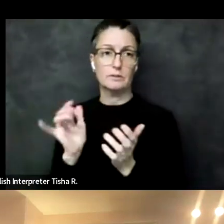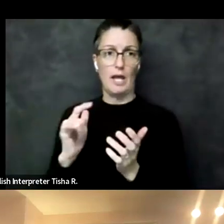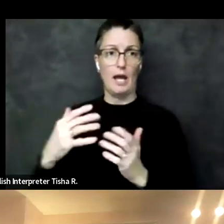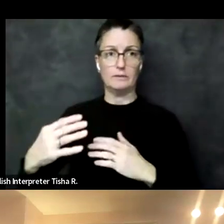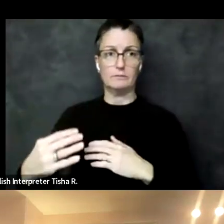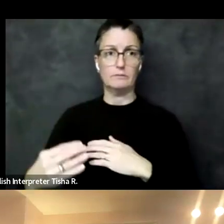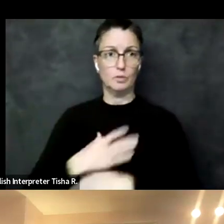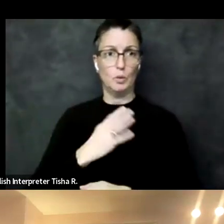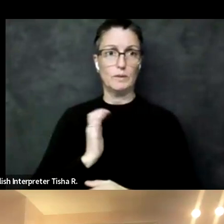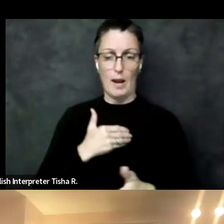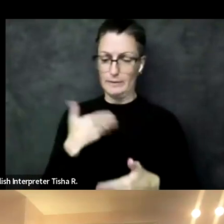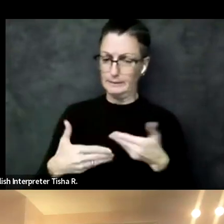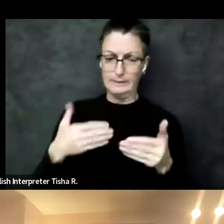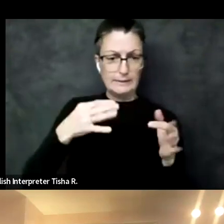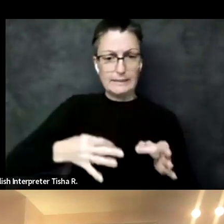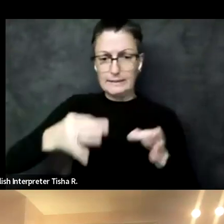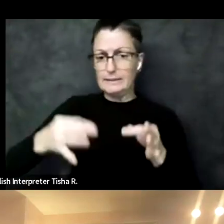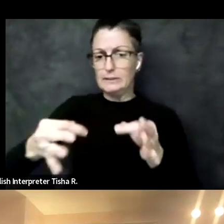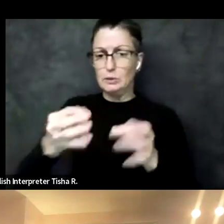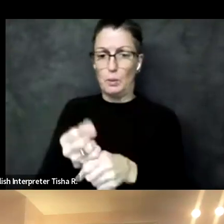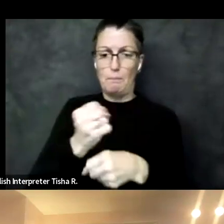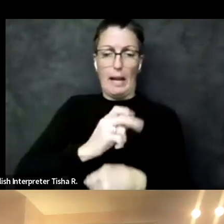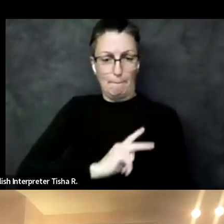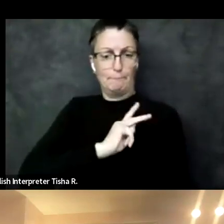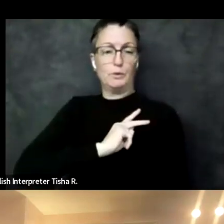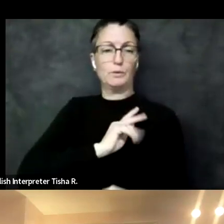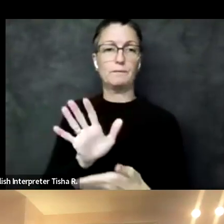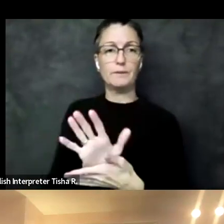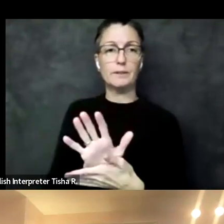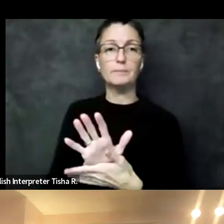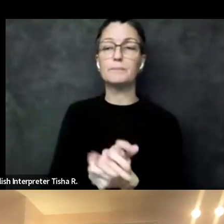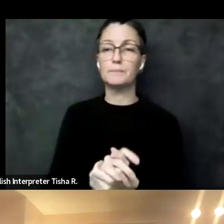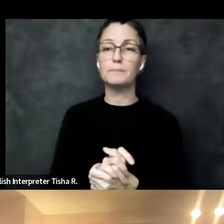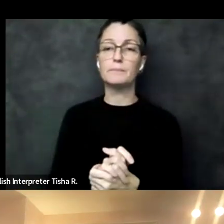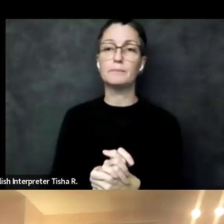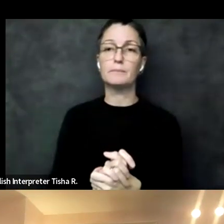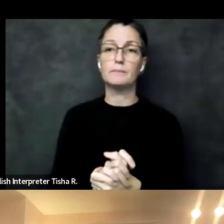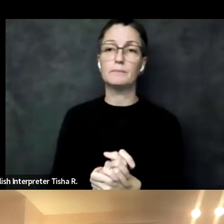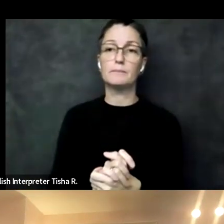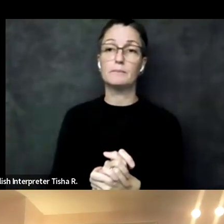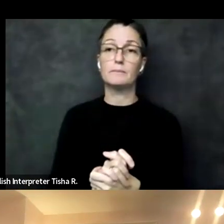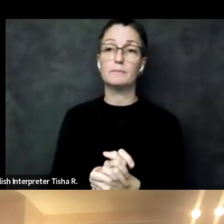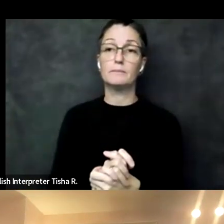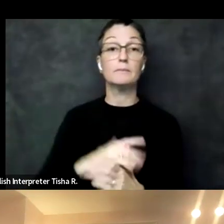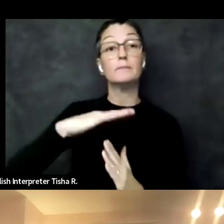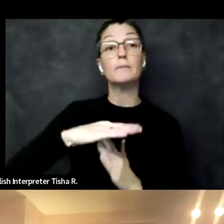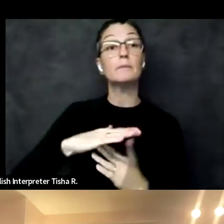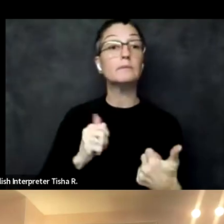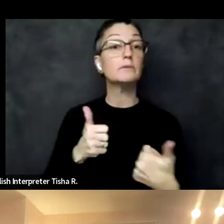that we make in personal films. so I think the biggest challenge was insisting on the film that I wanted to make.